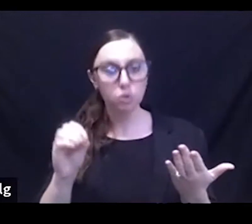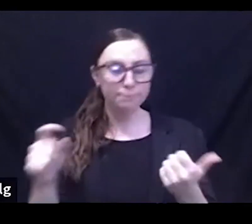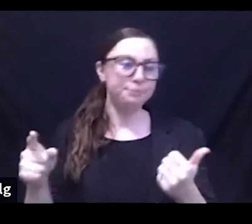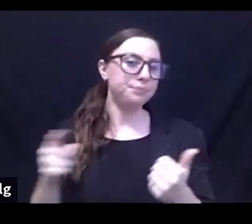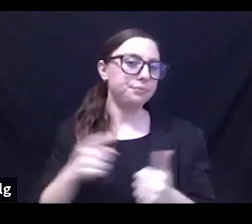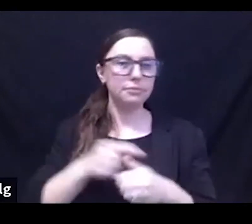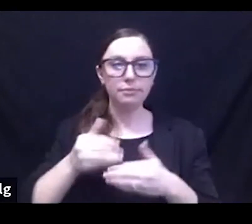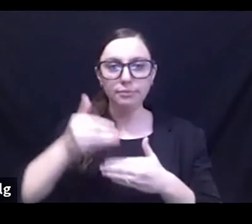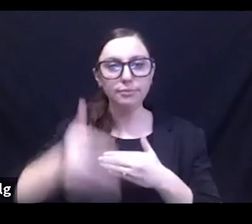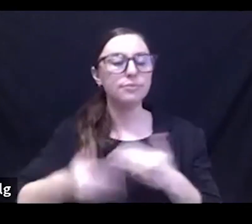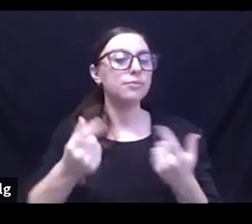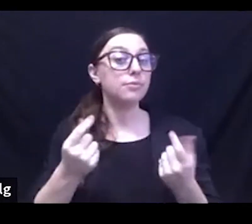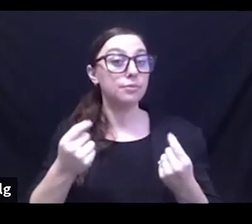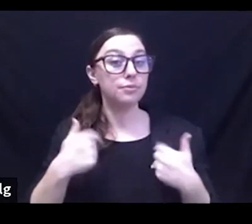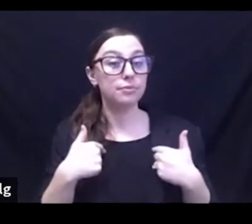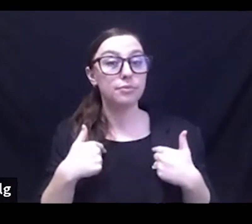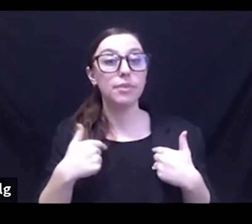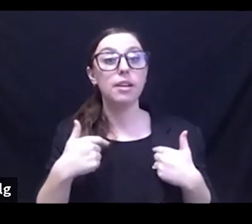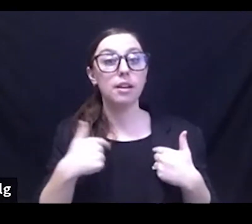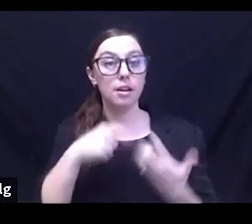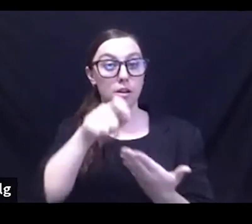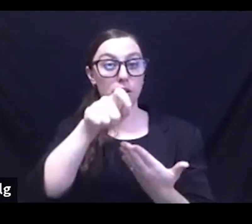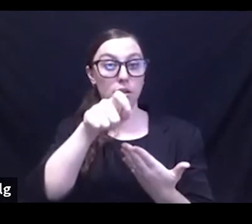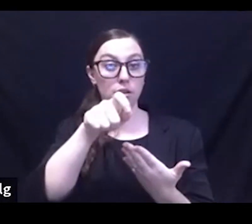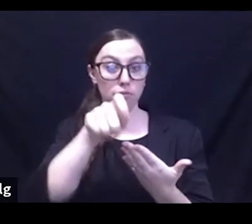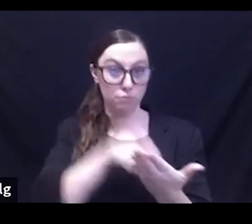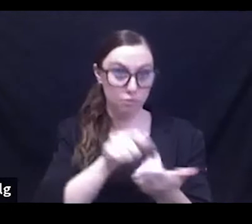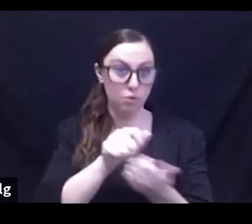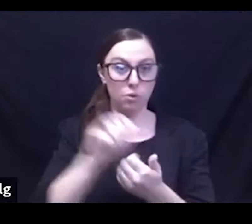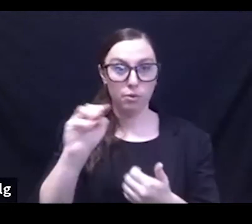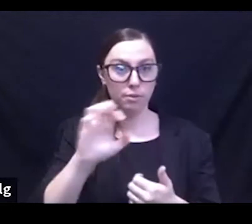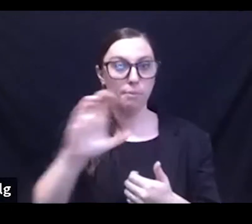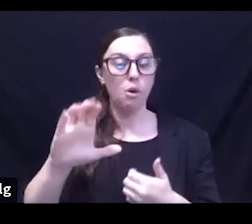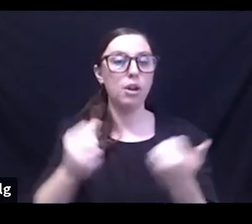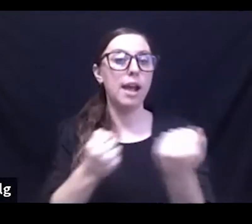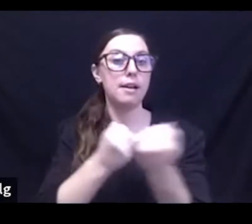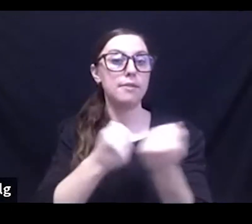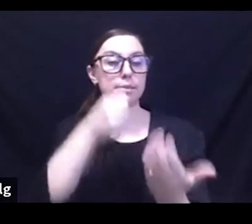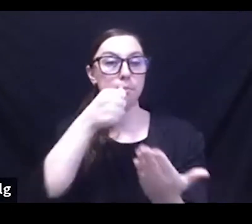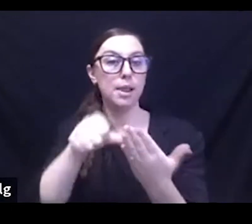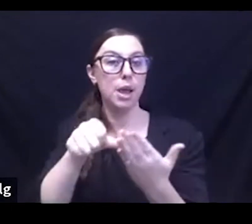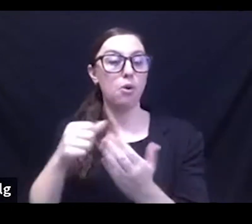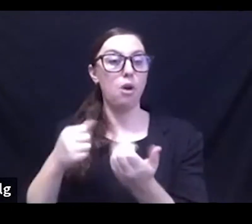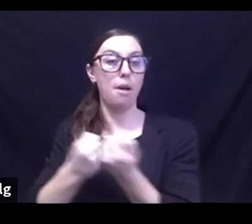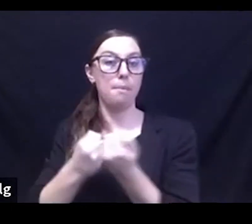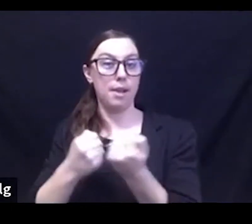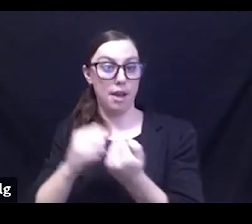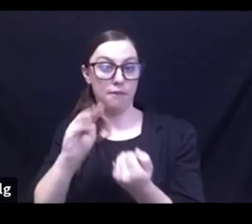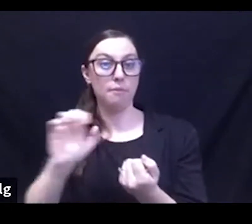took was to write with you, Marc, an advocacy letter to